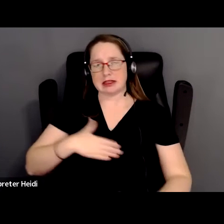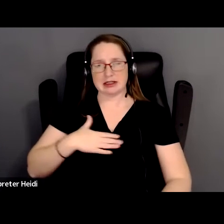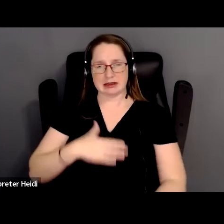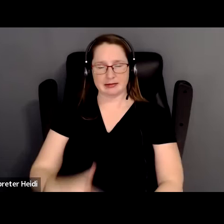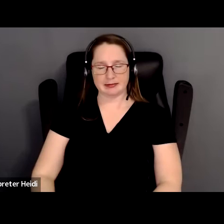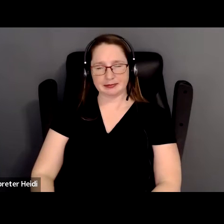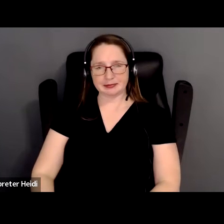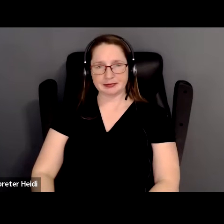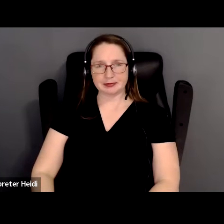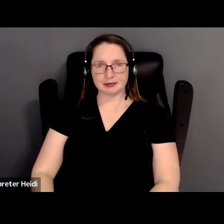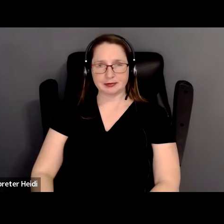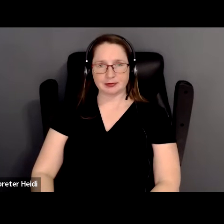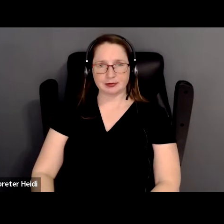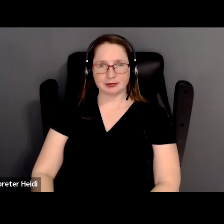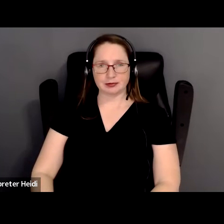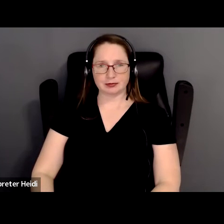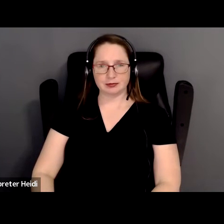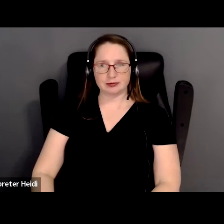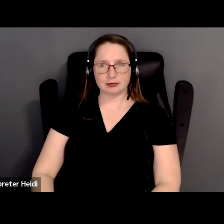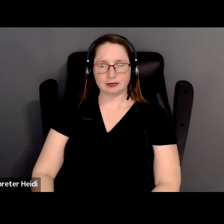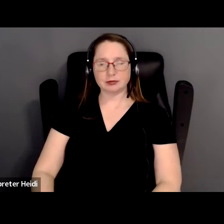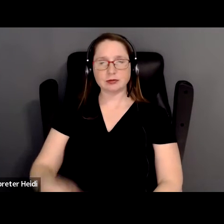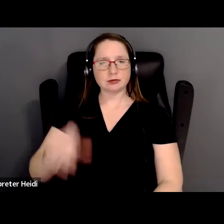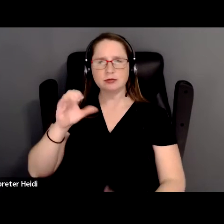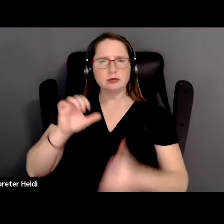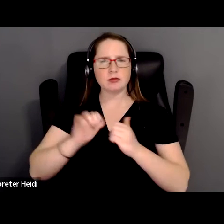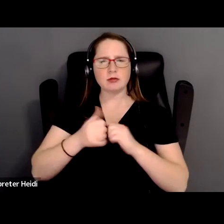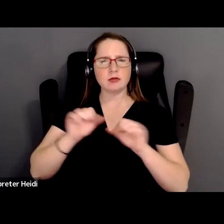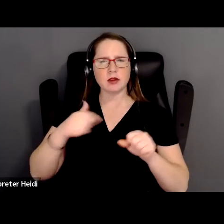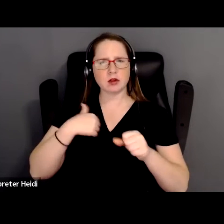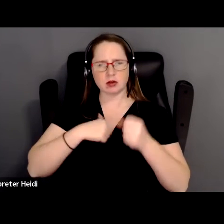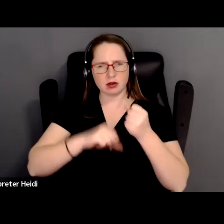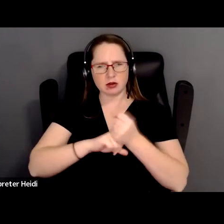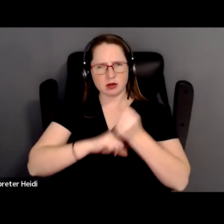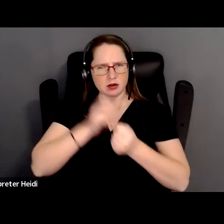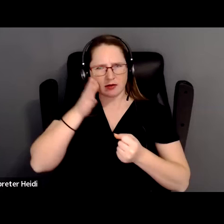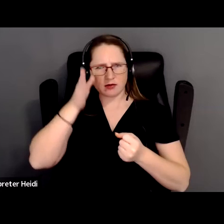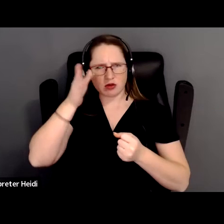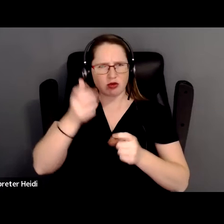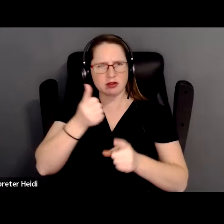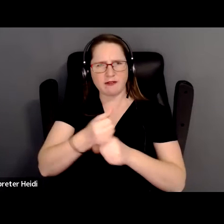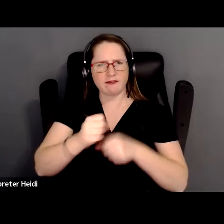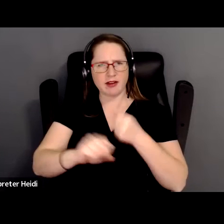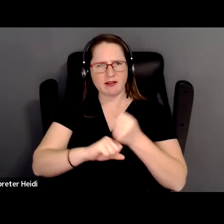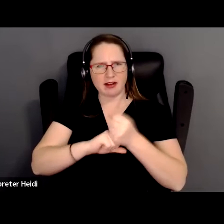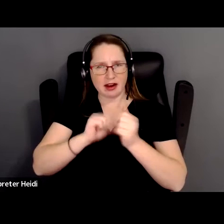So, how can we support future self-advocates to not go through this?